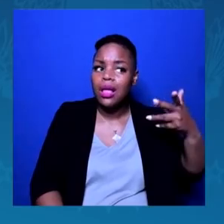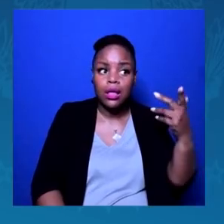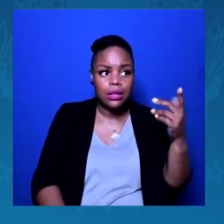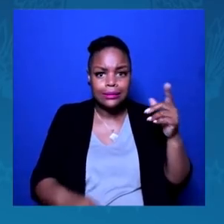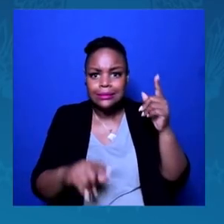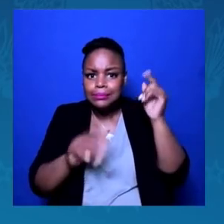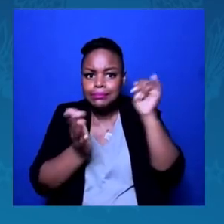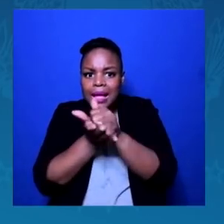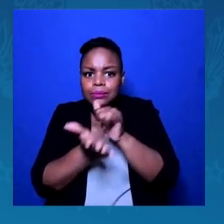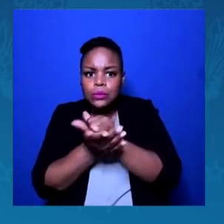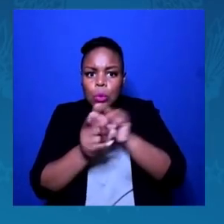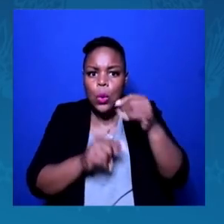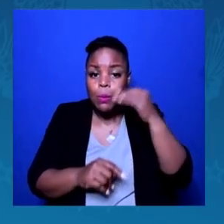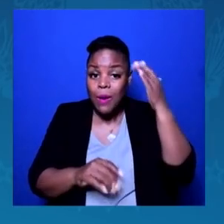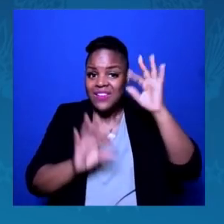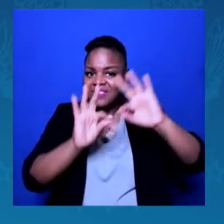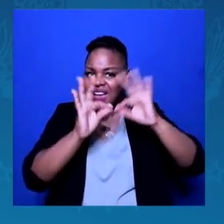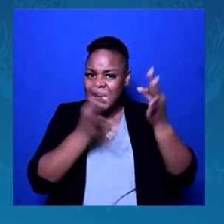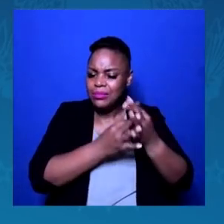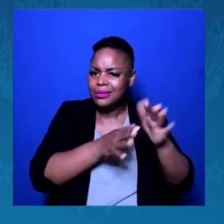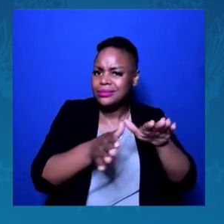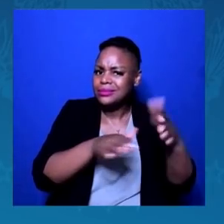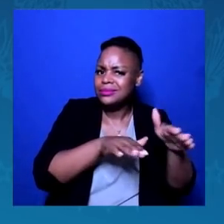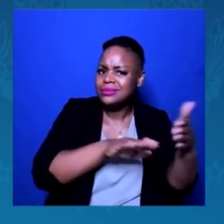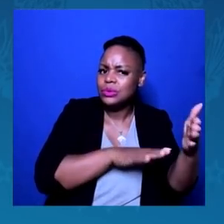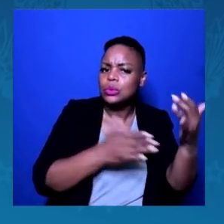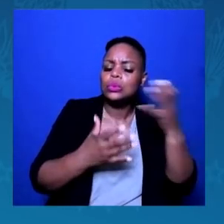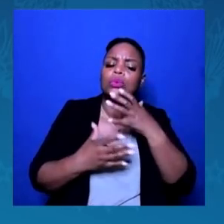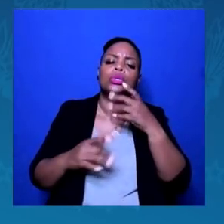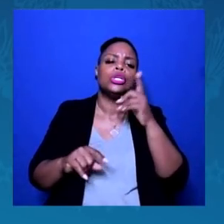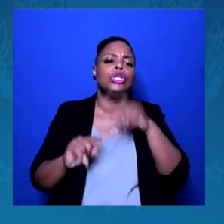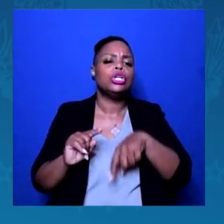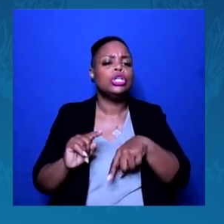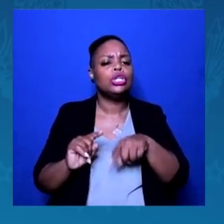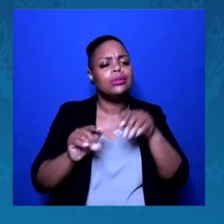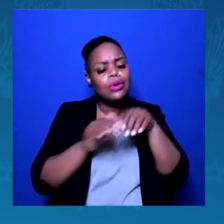that we need to do around the globe with our partners and our allies of strengthening the relationships